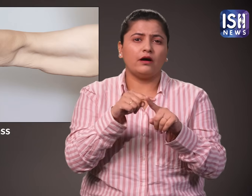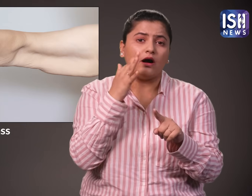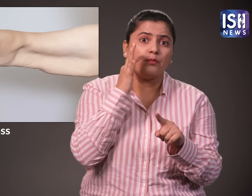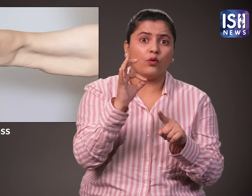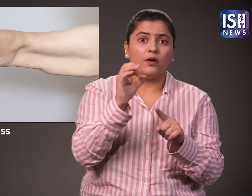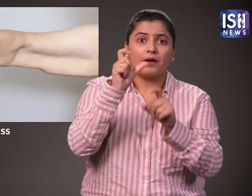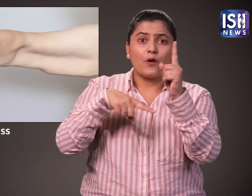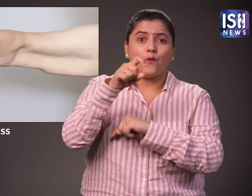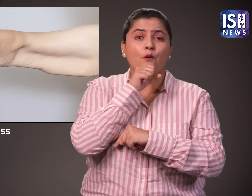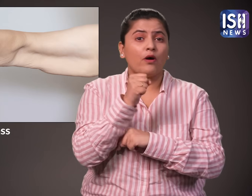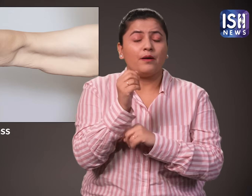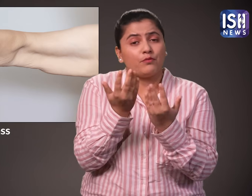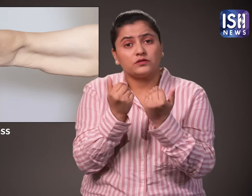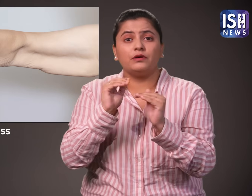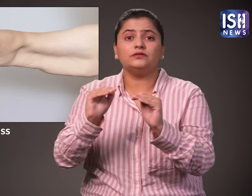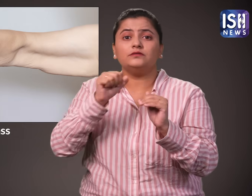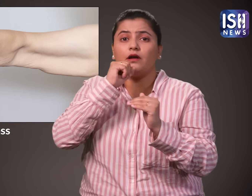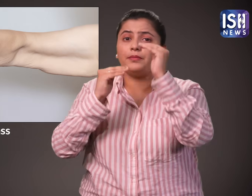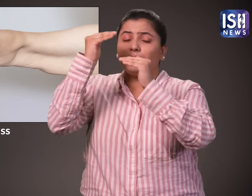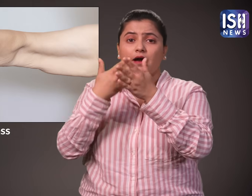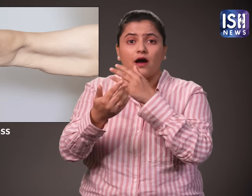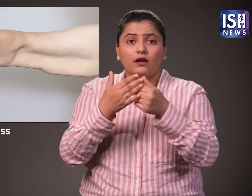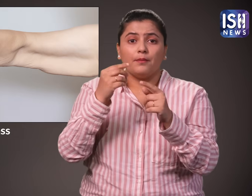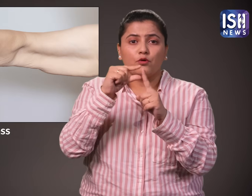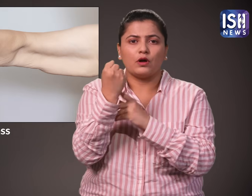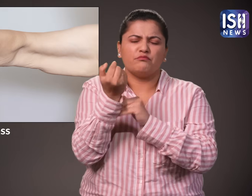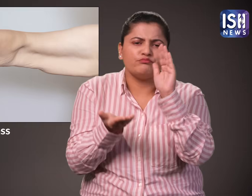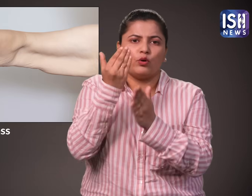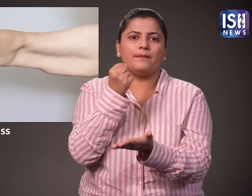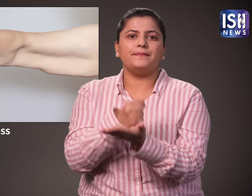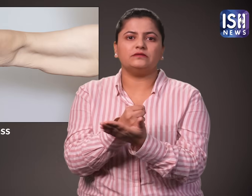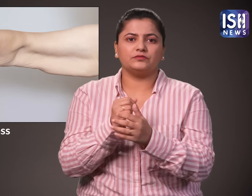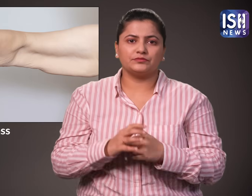That’s why, whether for children or the elderly, getting enough protein is essential.